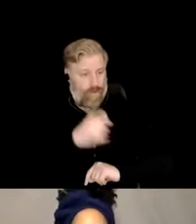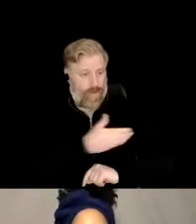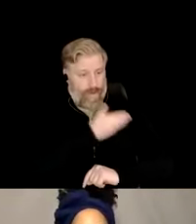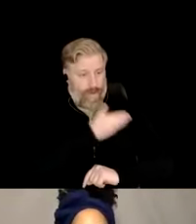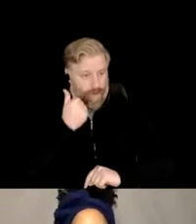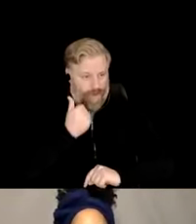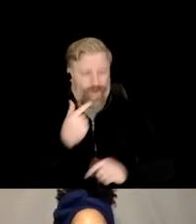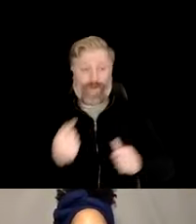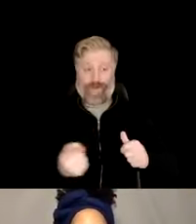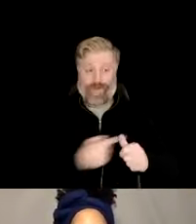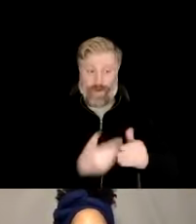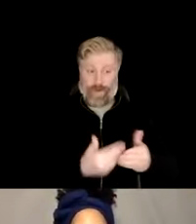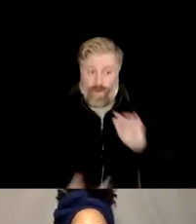before reaching out with questions.